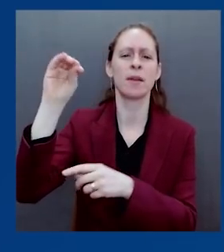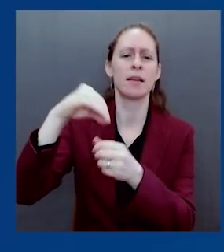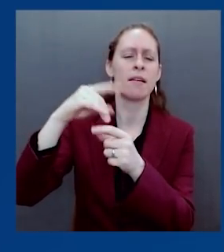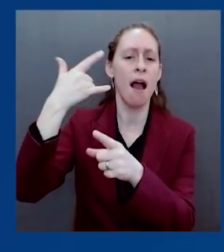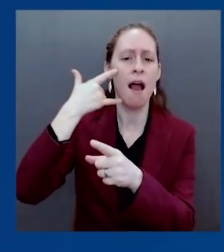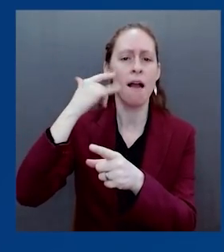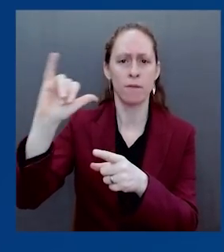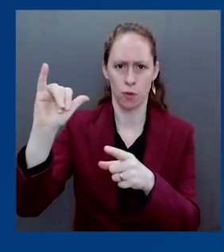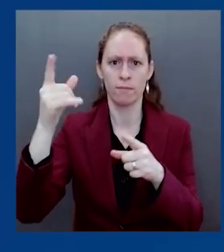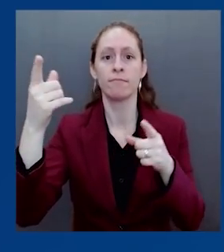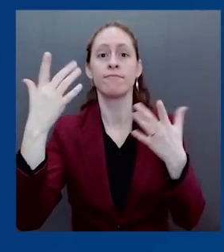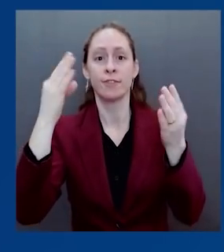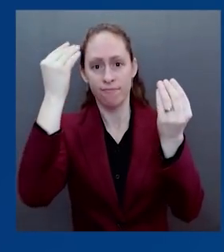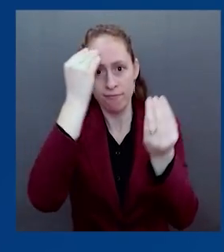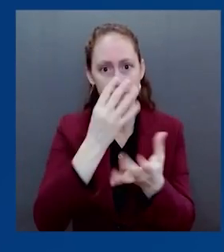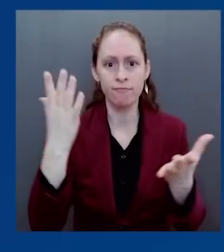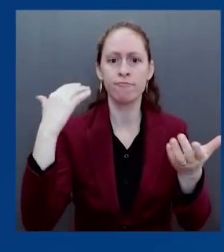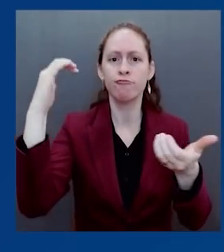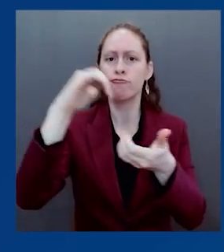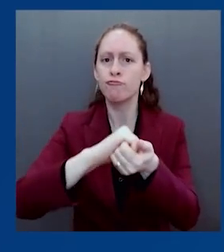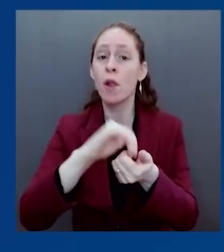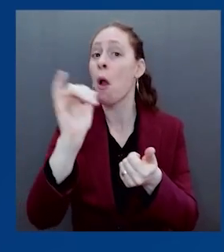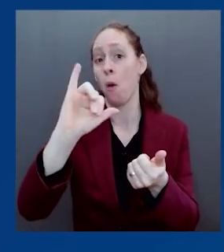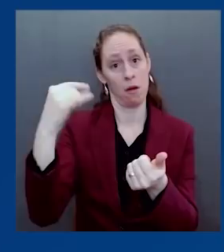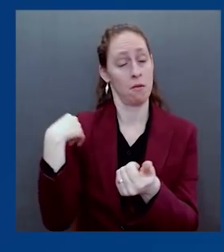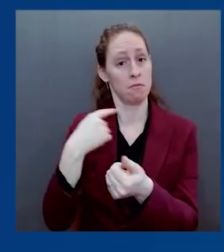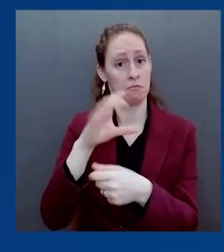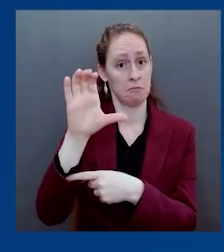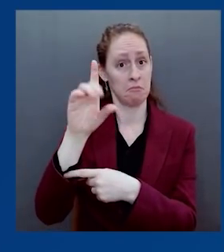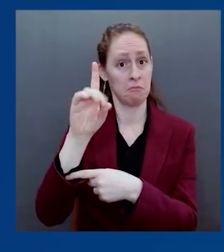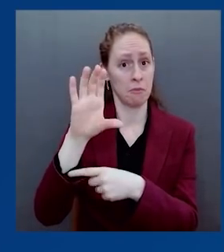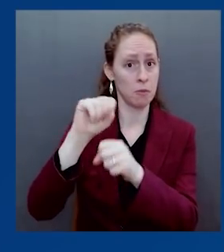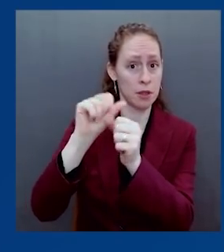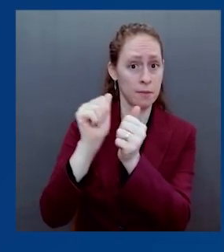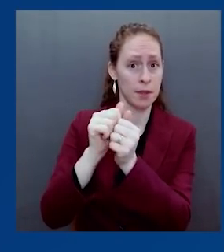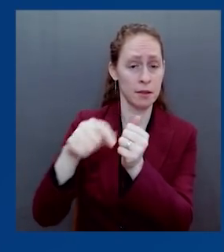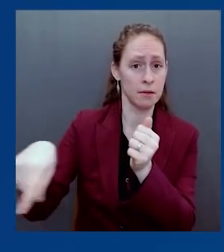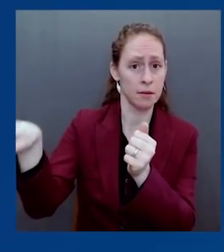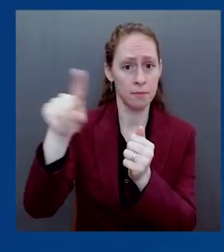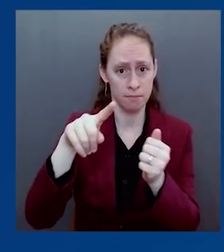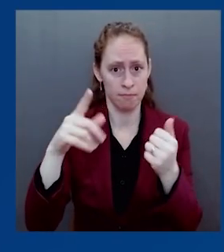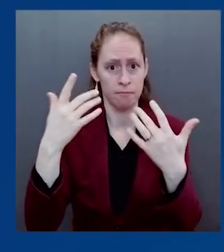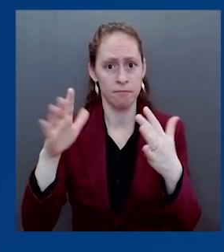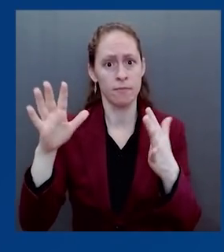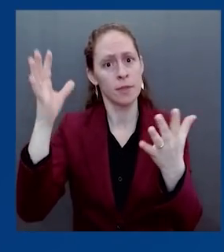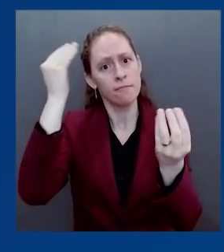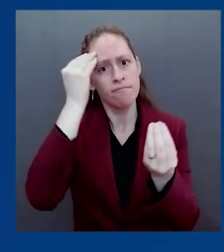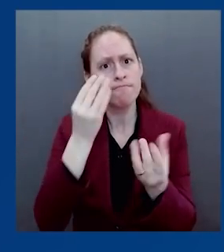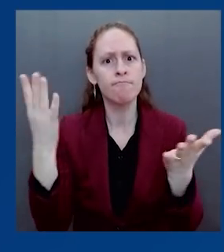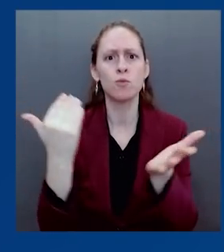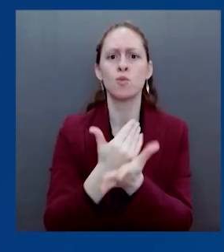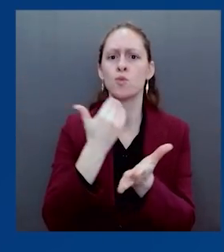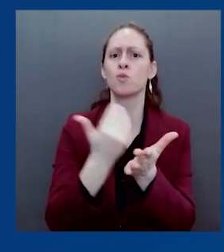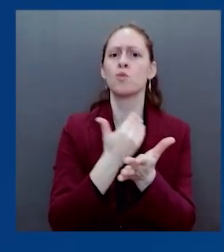and funding, provided key insight into clinical outcomes among patients infected with the Omicron variant.